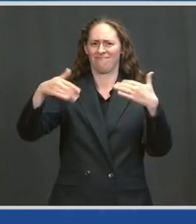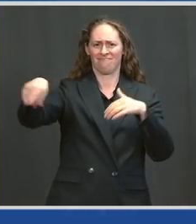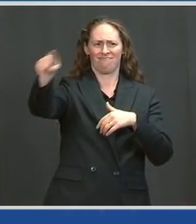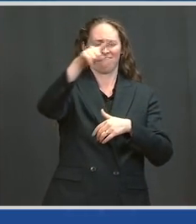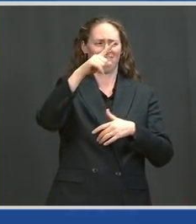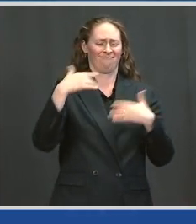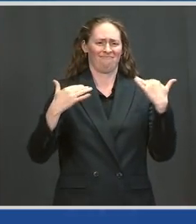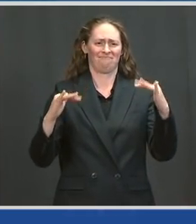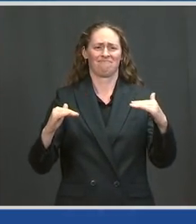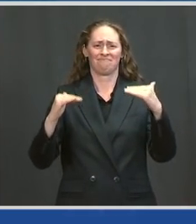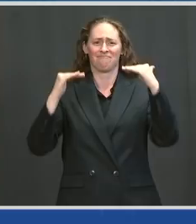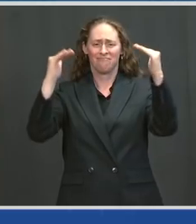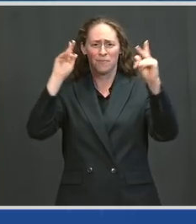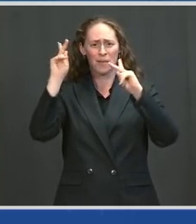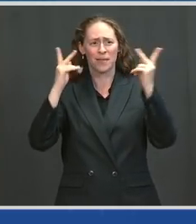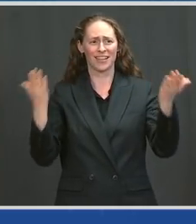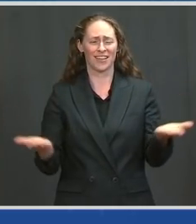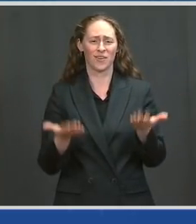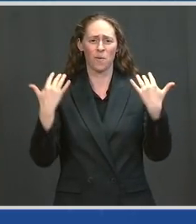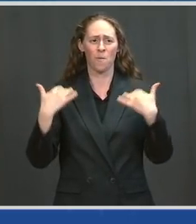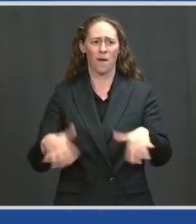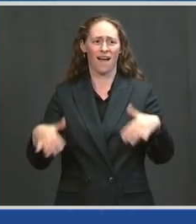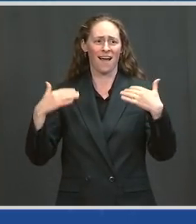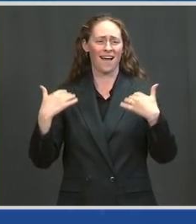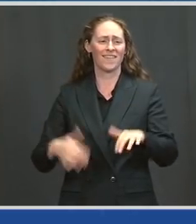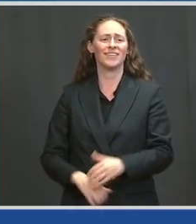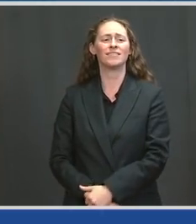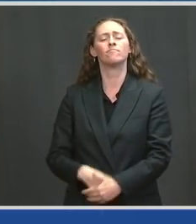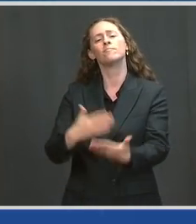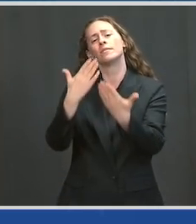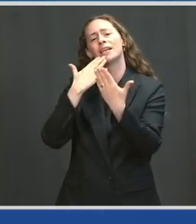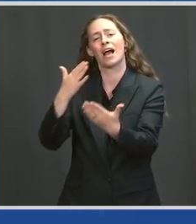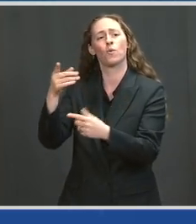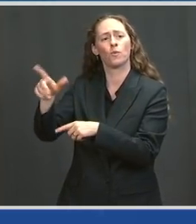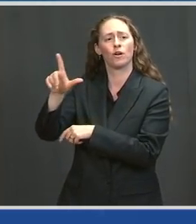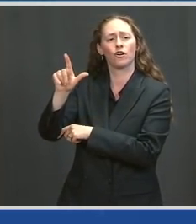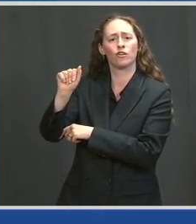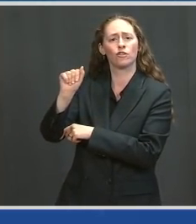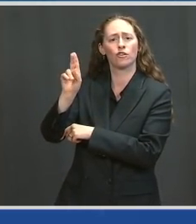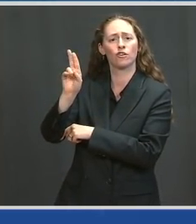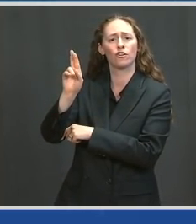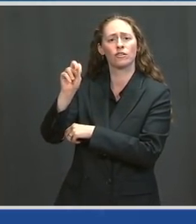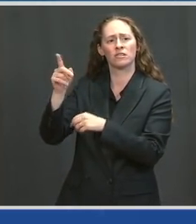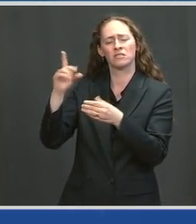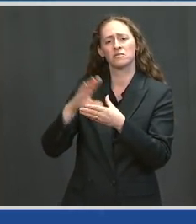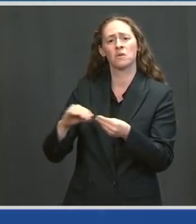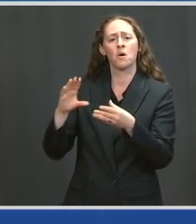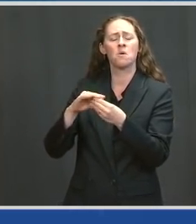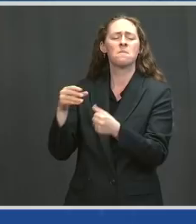and I want to thank Lauren for sharing the powerful story and for helping the country understand